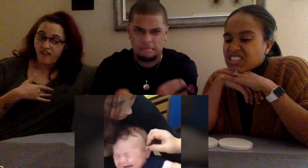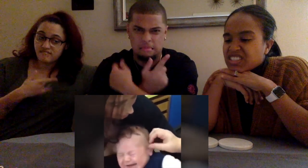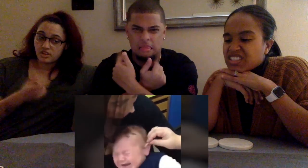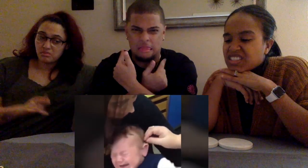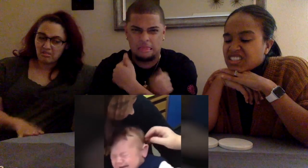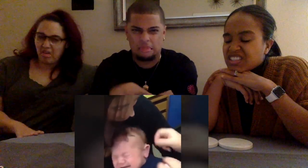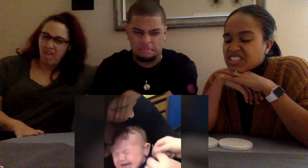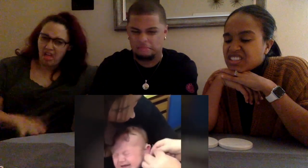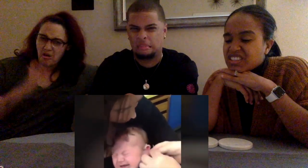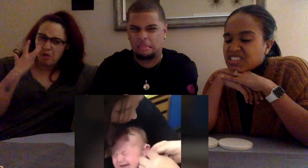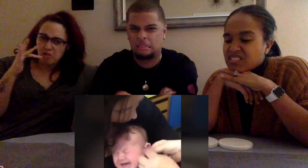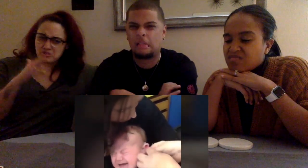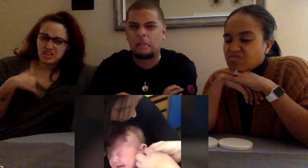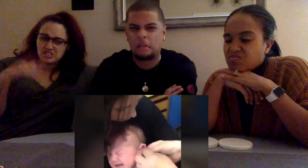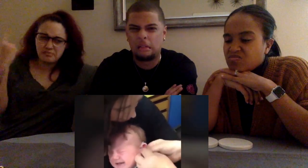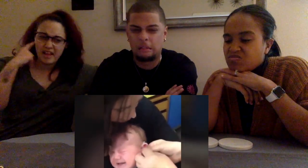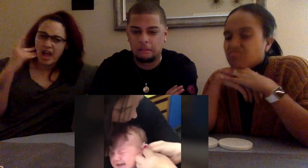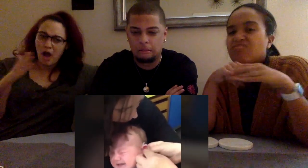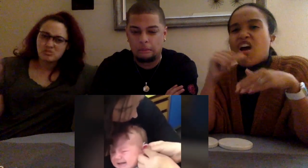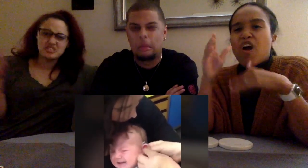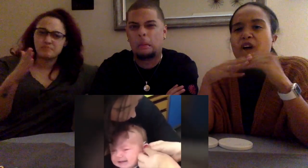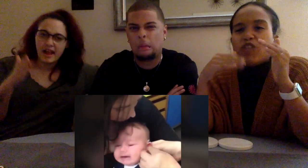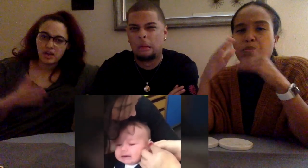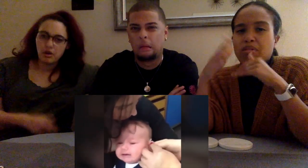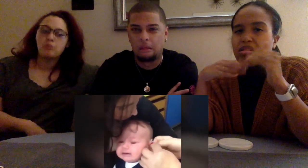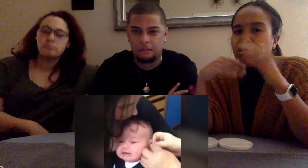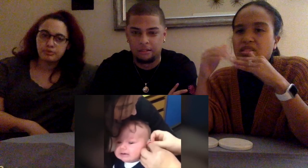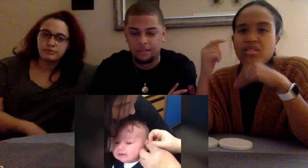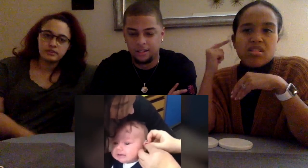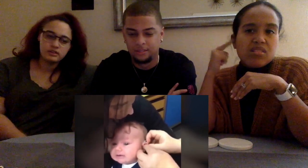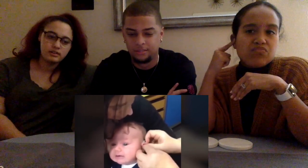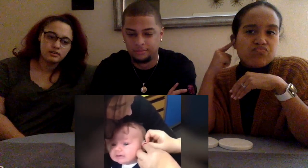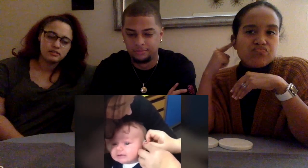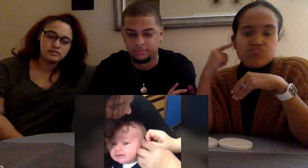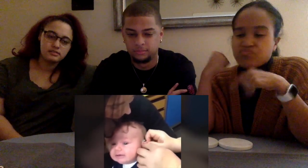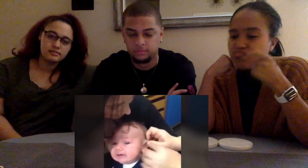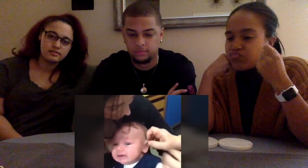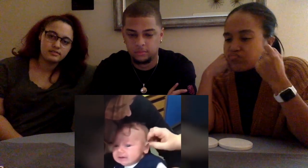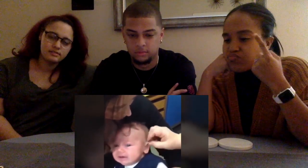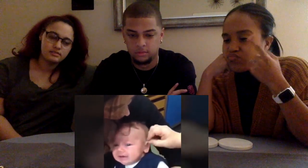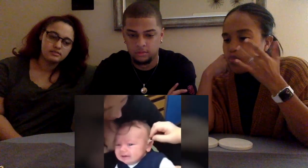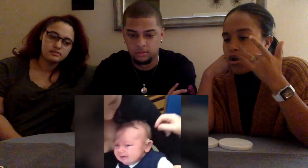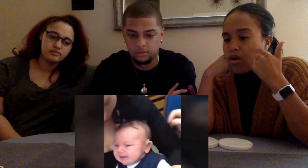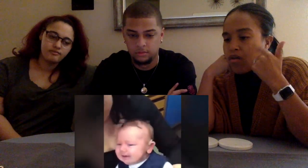Daisy: I feel you. Waaaahhh. Why are you touching my ear? I will smack you. V: It feels uncomfortable at first which I can understand why he's crying.